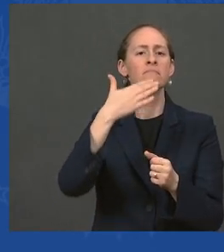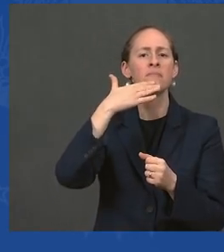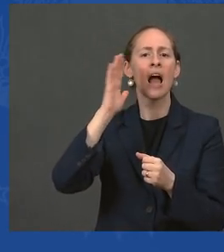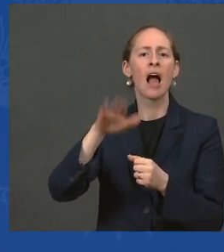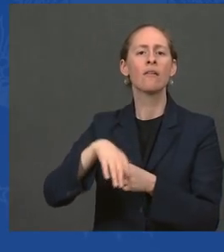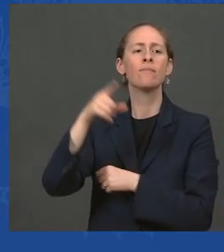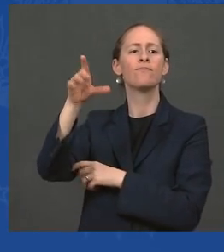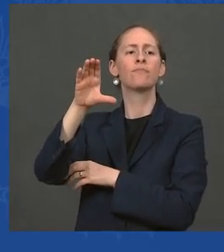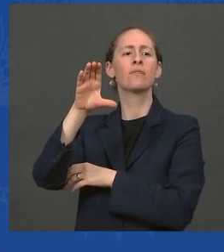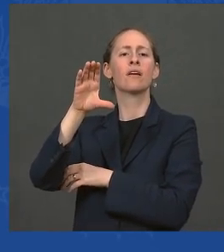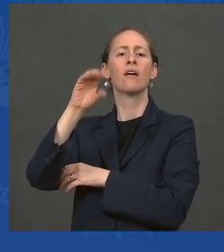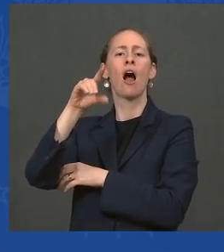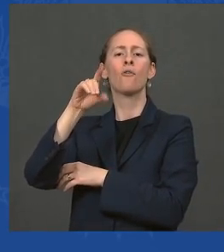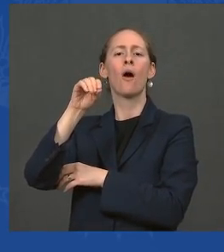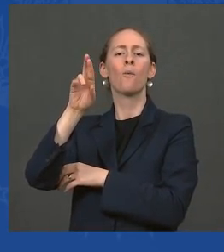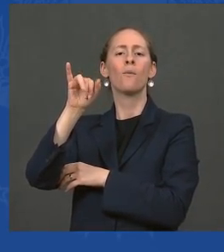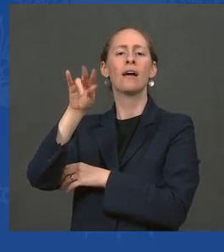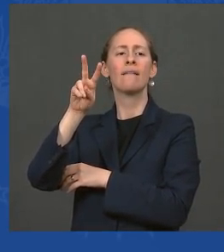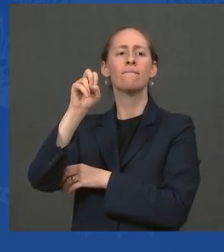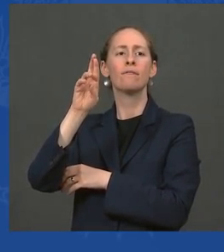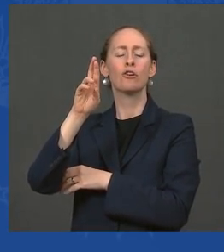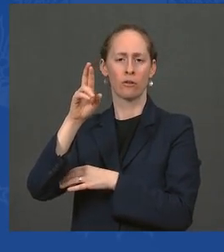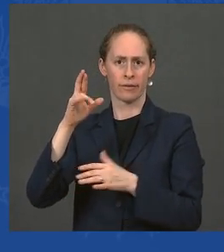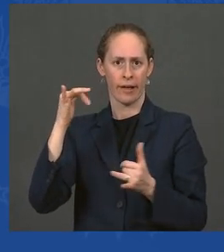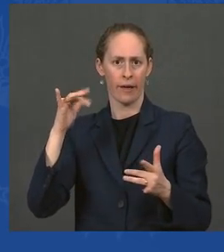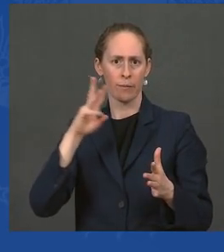Not a joke. It's real. This is serious stuff.